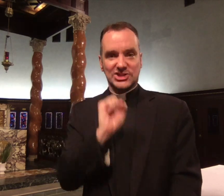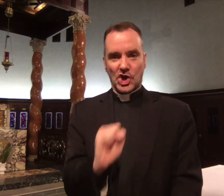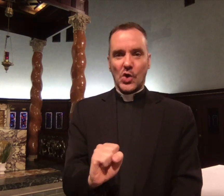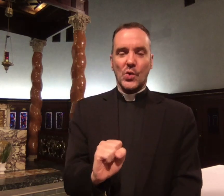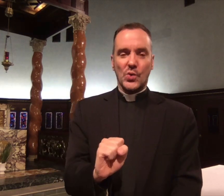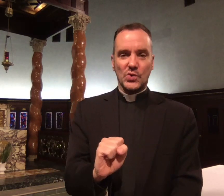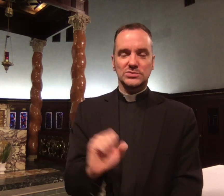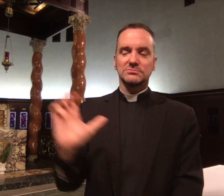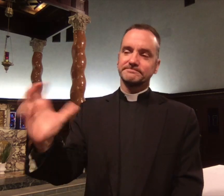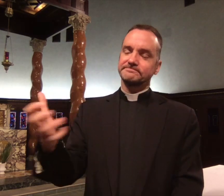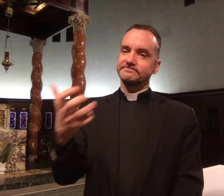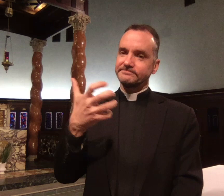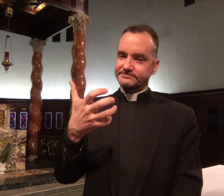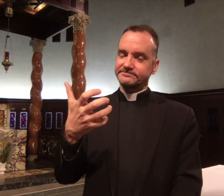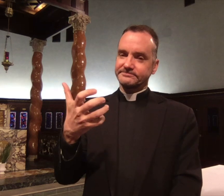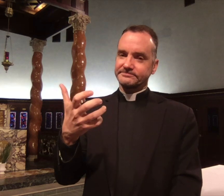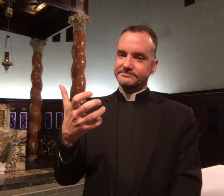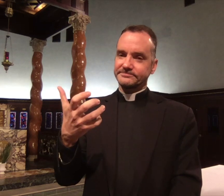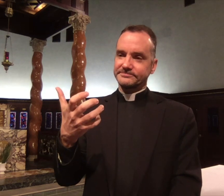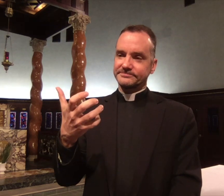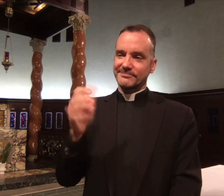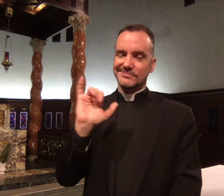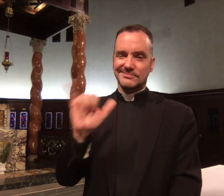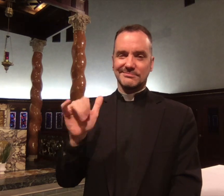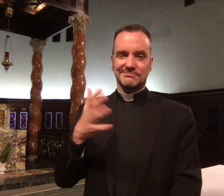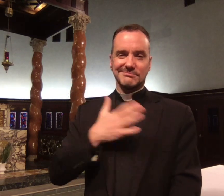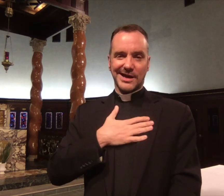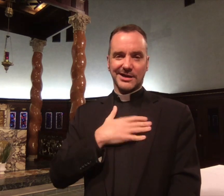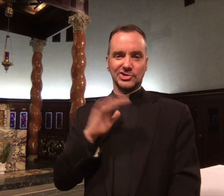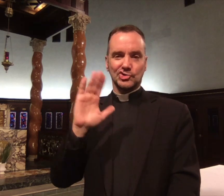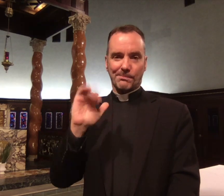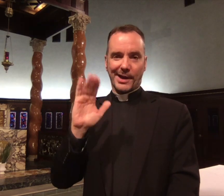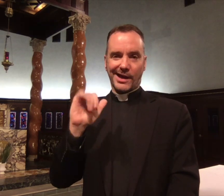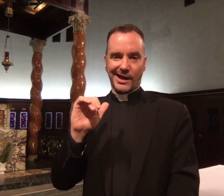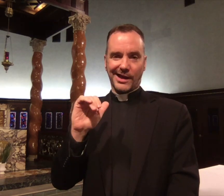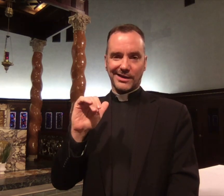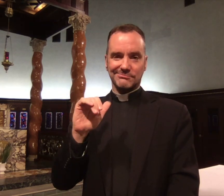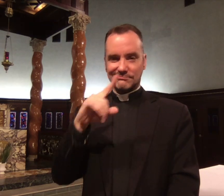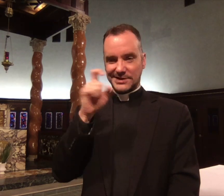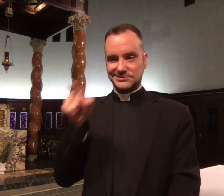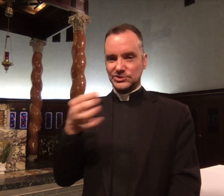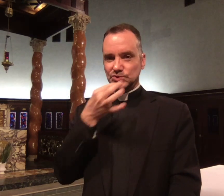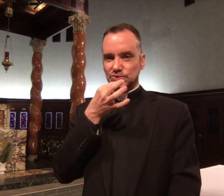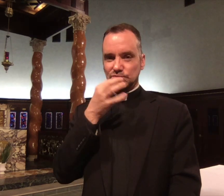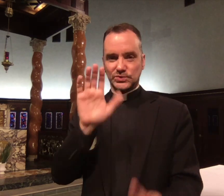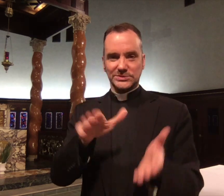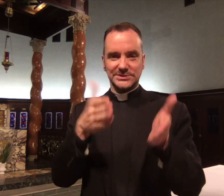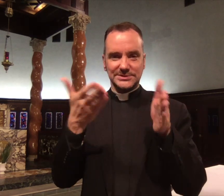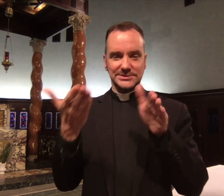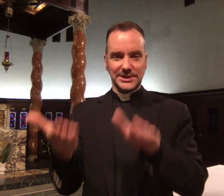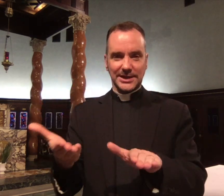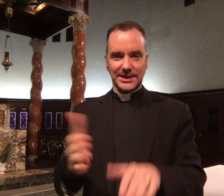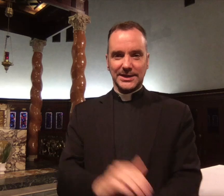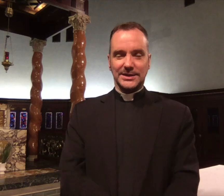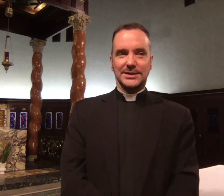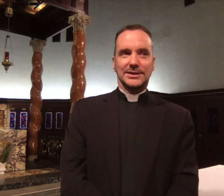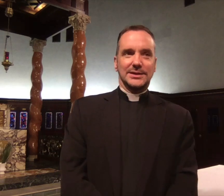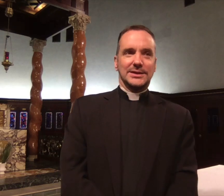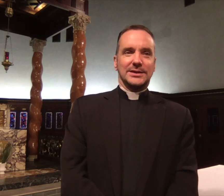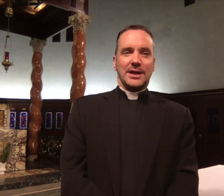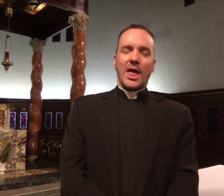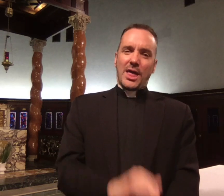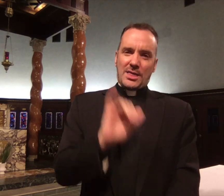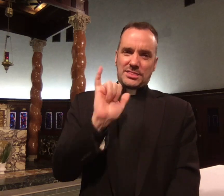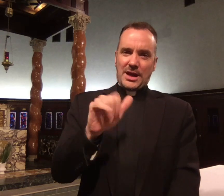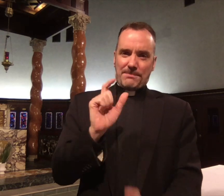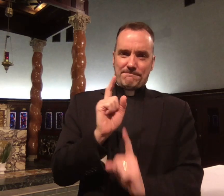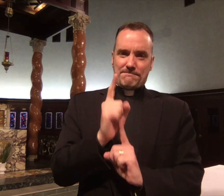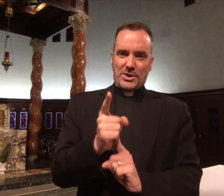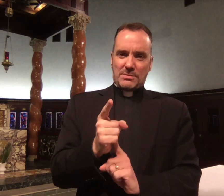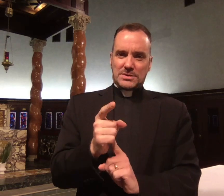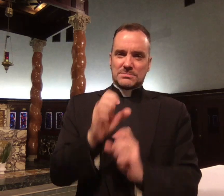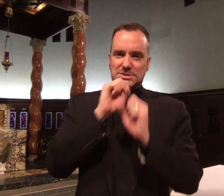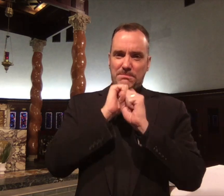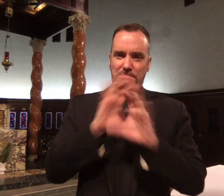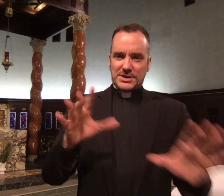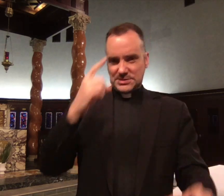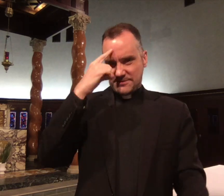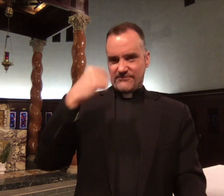He's 97 years old. I said my goodbye to him as he is close to death.